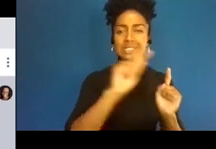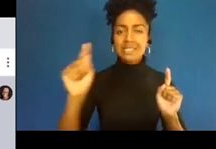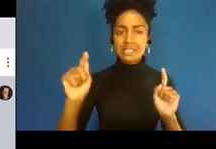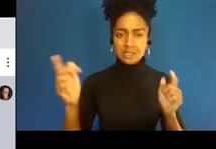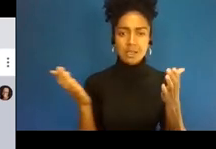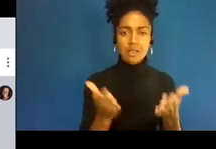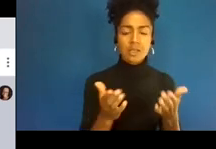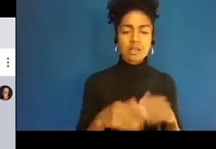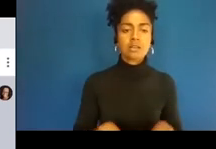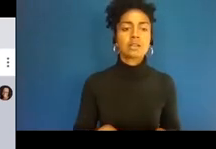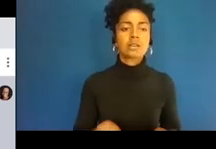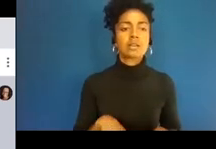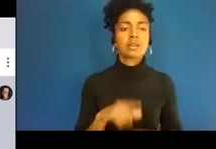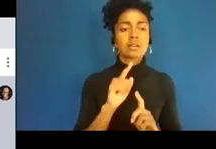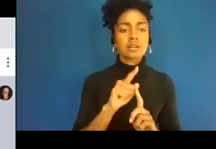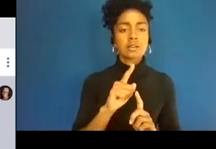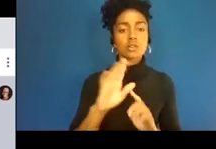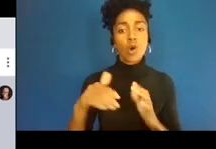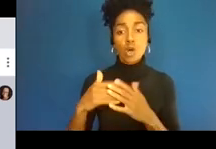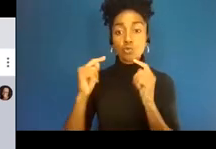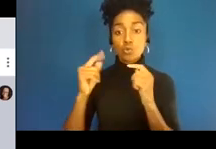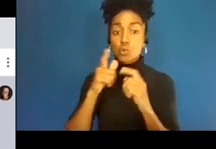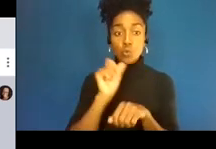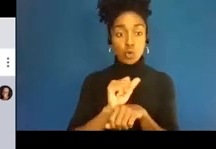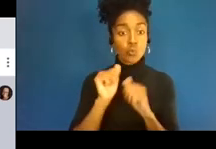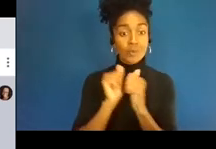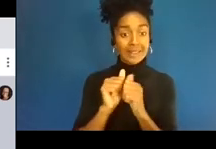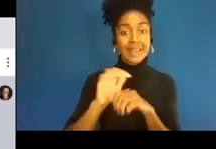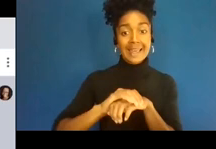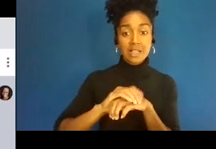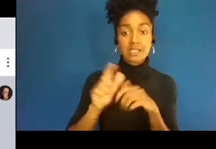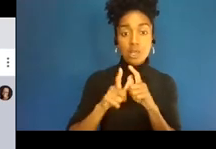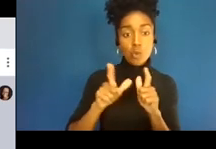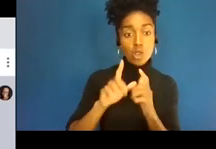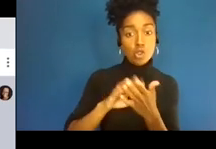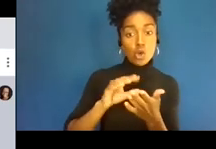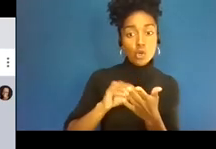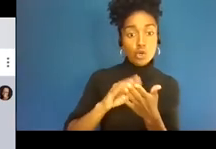"who work with English language learners at your PWI [Primarily White Institution]"